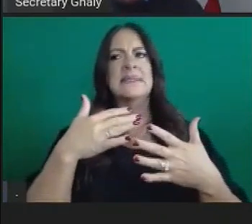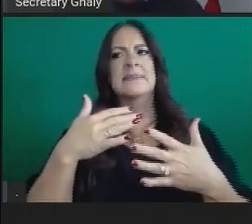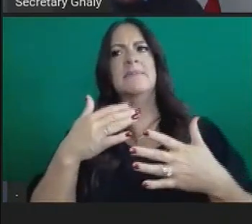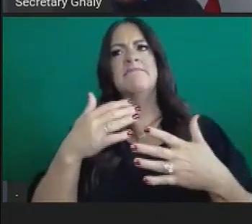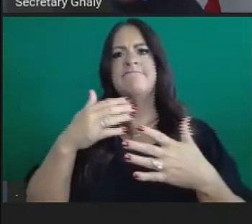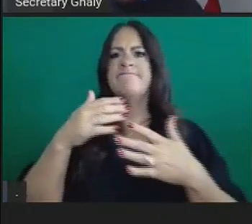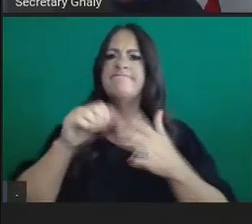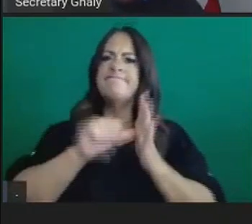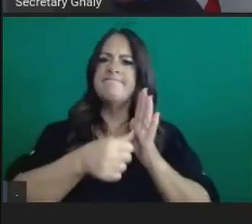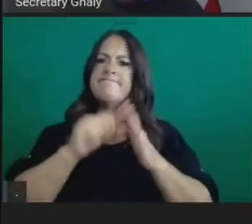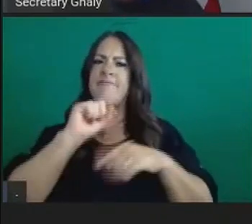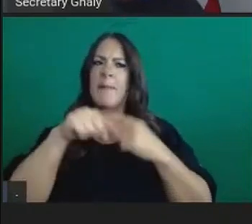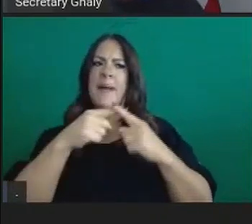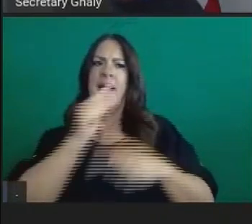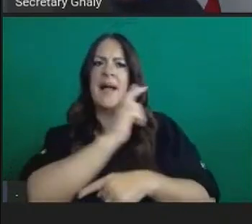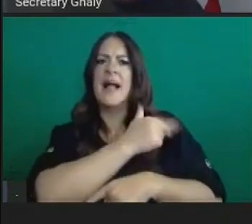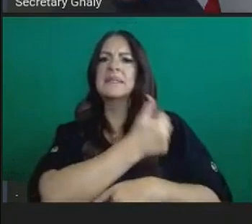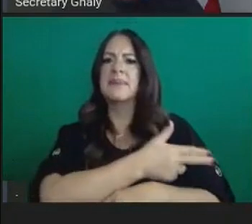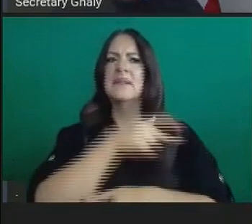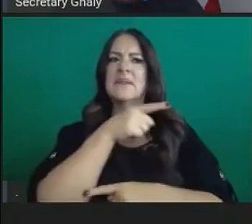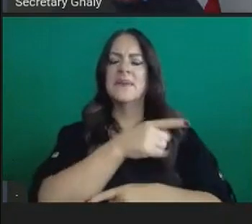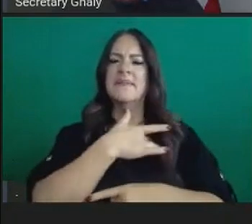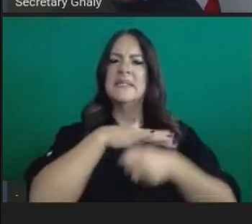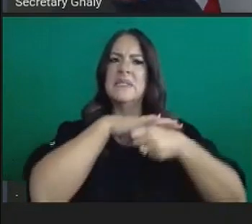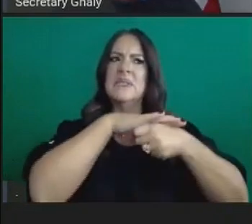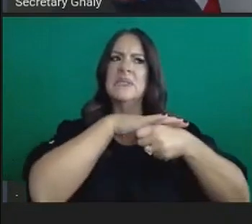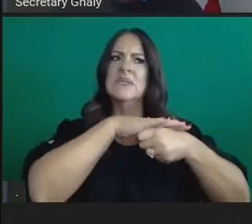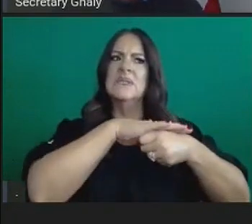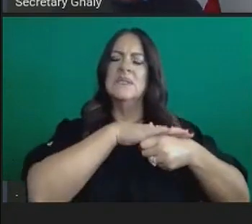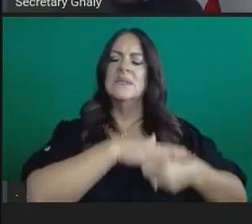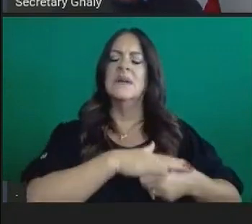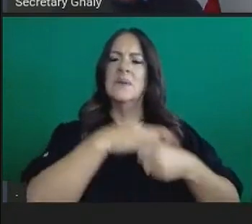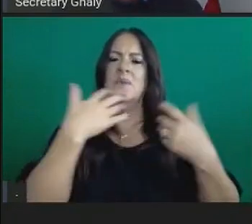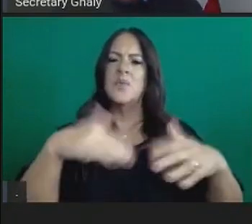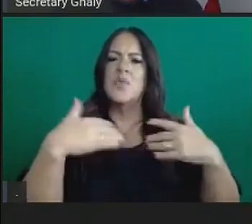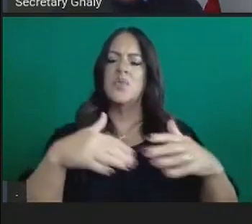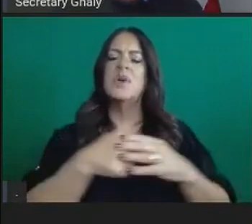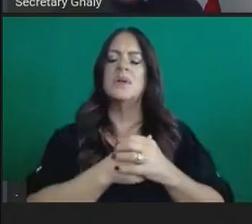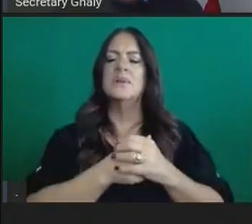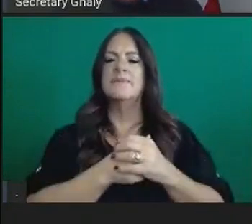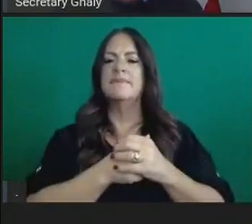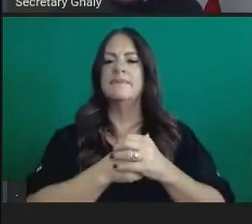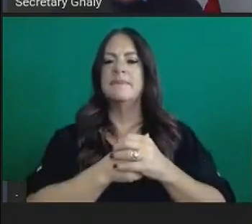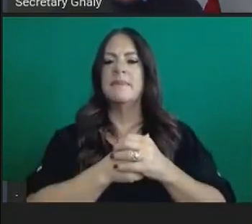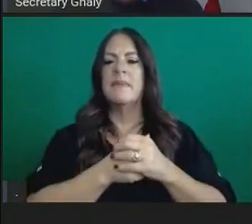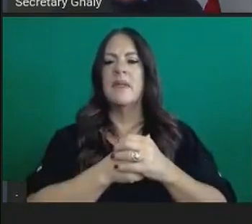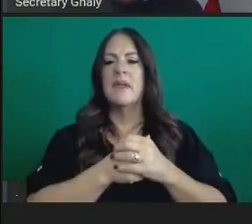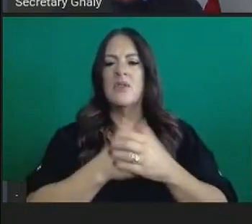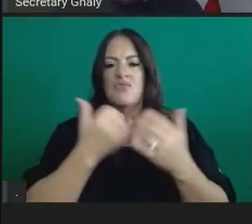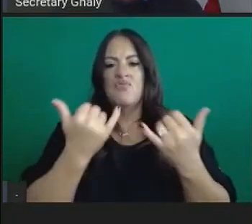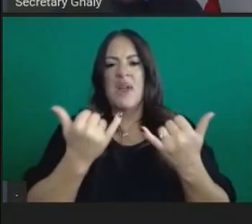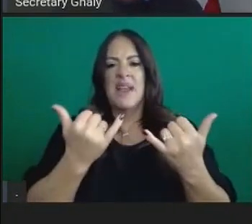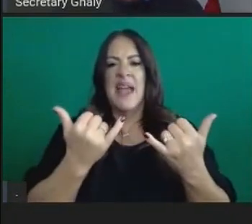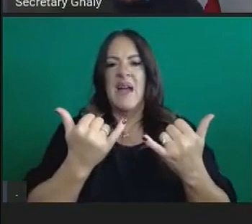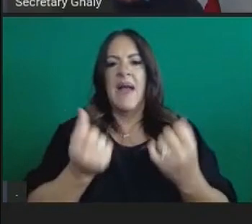WE HAVE BEEN FOCUSED AS WE SHOULD BE ABOUT THE INTENSE, CRITICAL SITUATION IN OUR